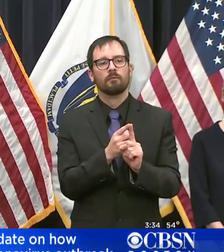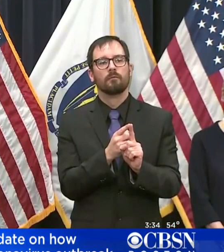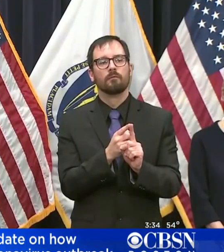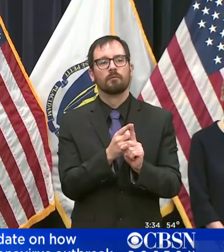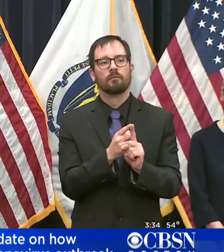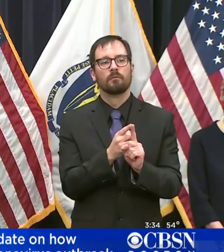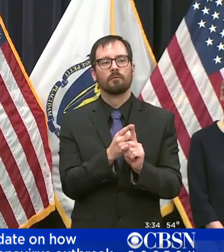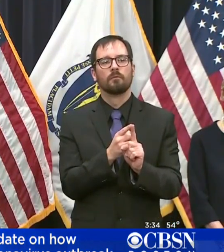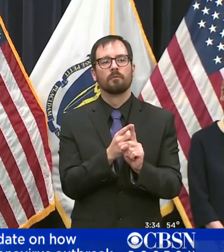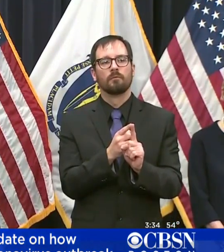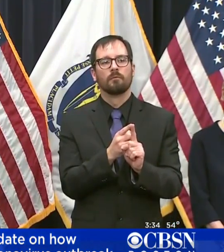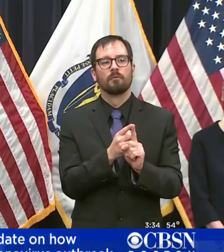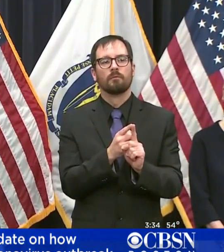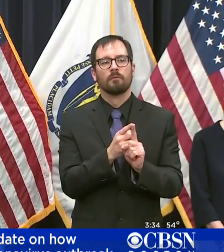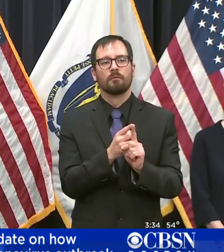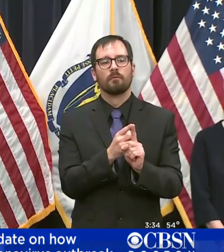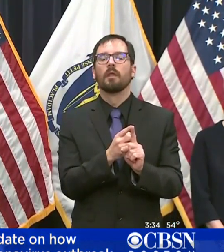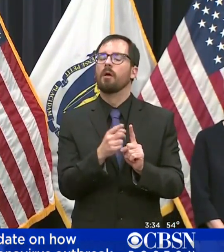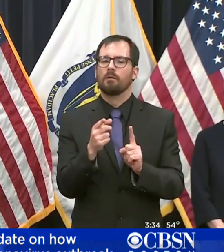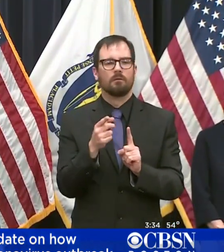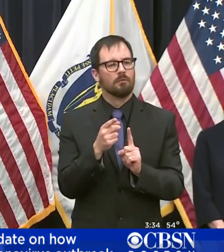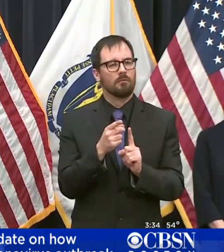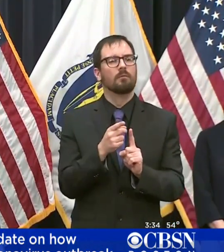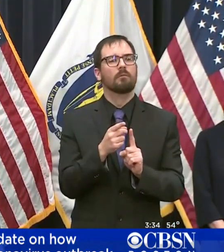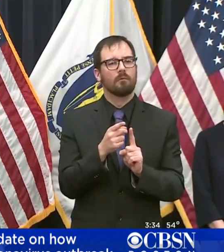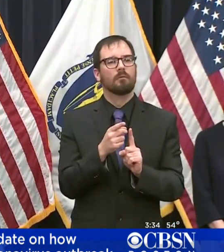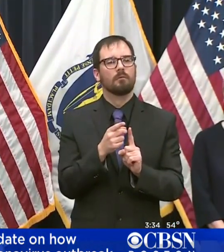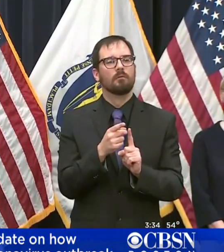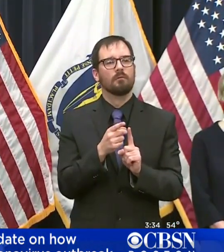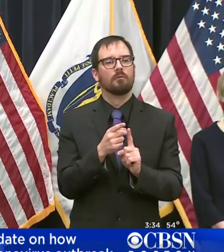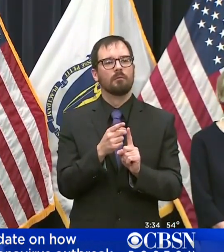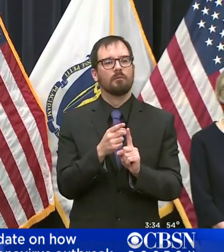WOULD SAY IS OUR GOAL ON ALMOST EVERYTHING ASSOCIATED WITH 24/7 SERVICES IS TO PURSUE WHATEVER